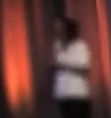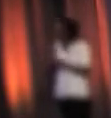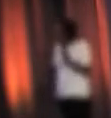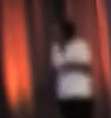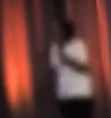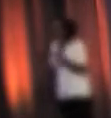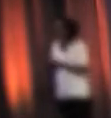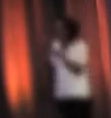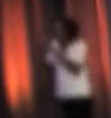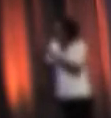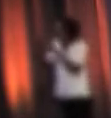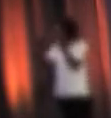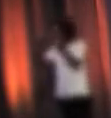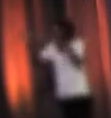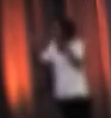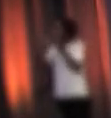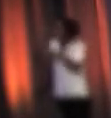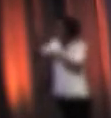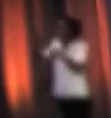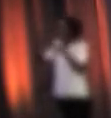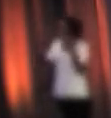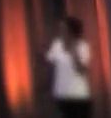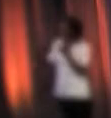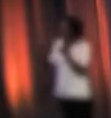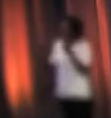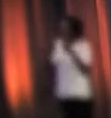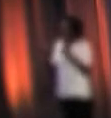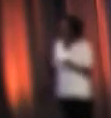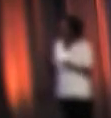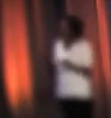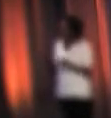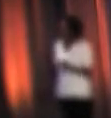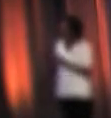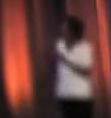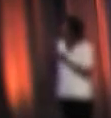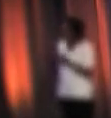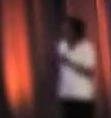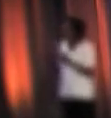But with this growing confidence in agility we can also concurrently trace the narrative within the nominations